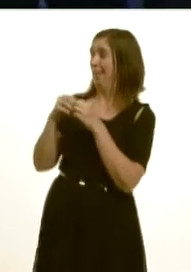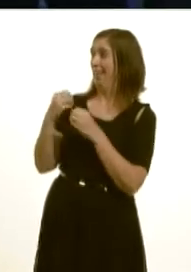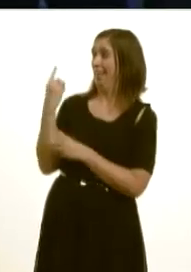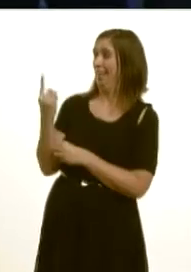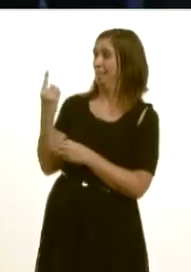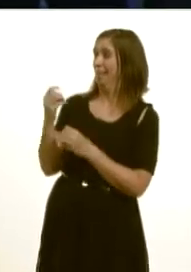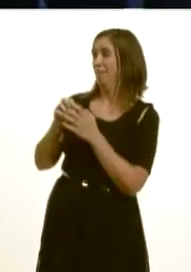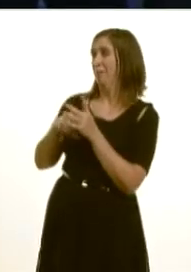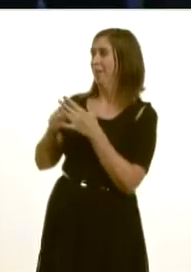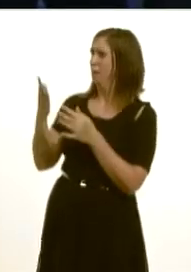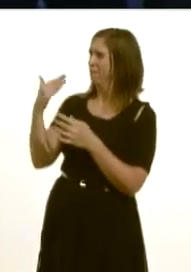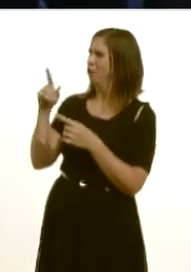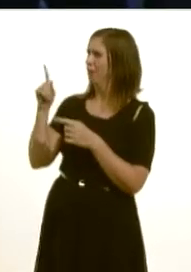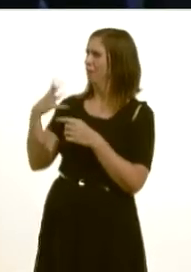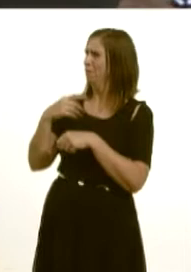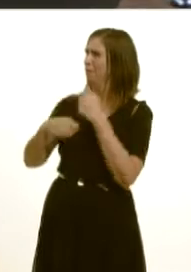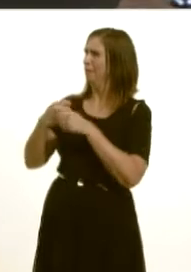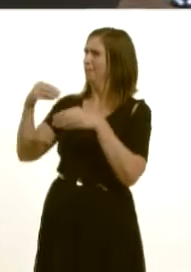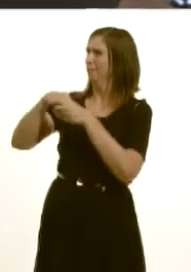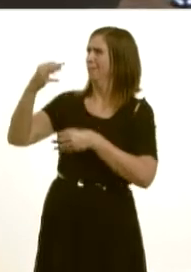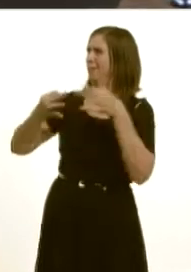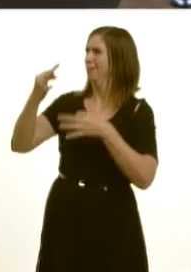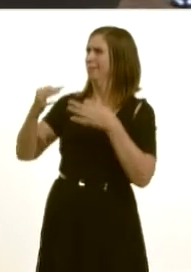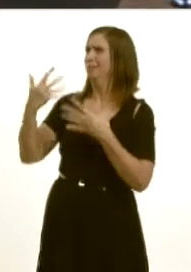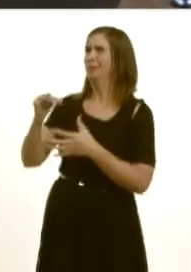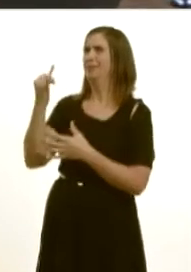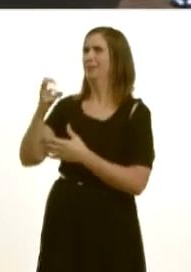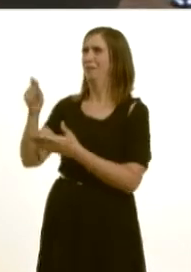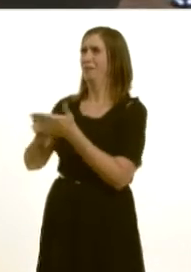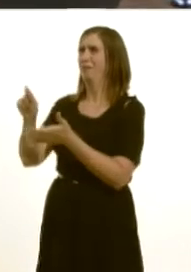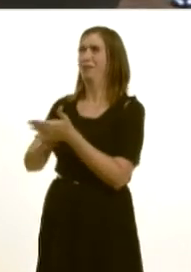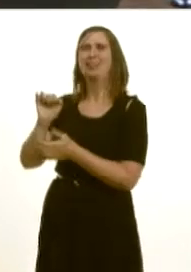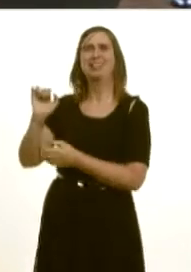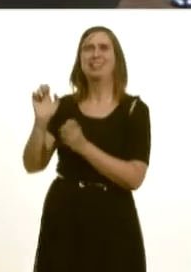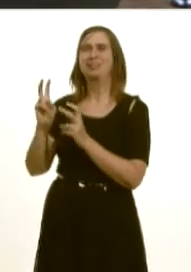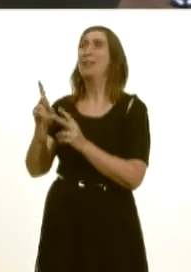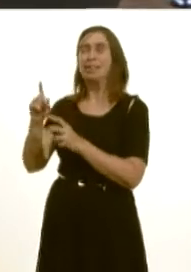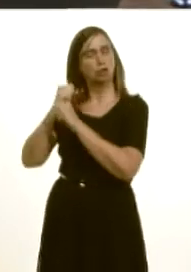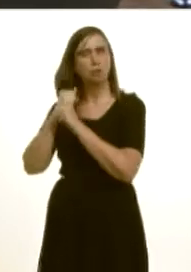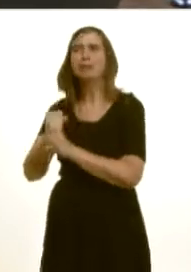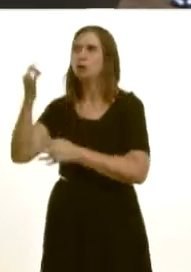he received, I think, over 700 votes. I know that he is a particularly committed, if unorthodox,